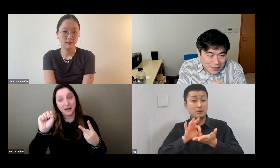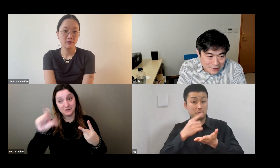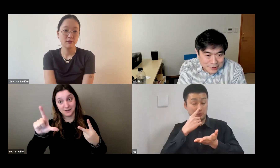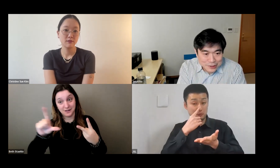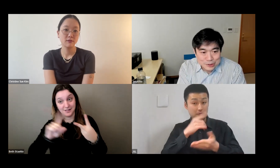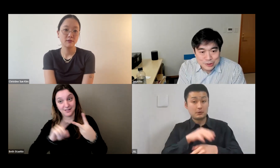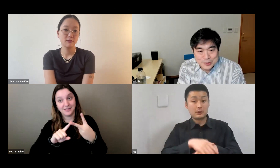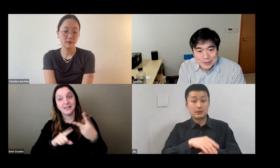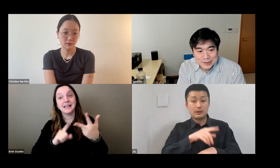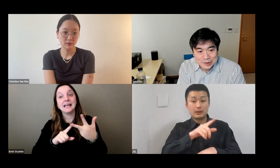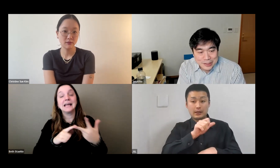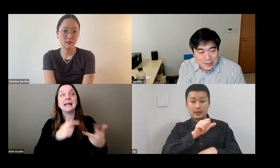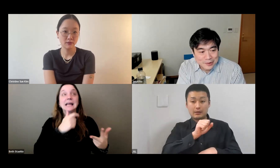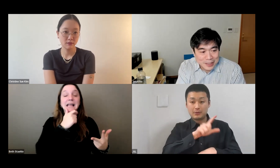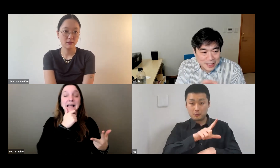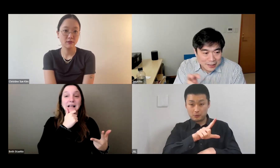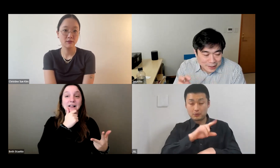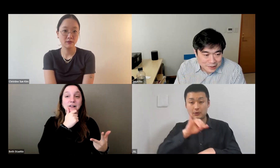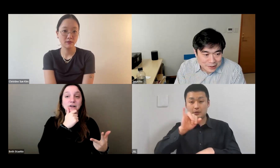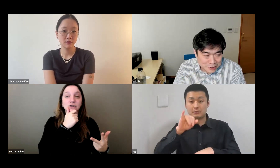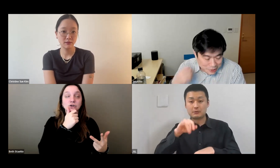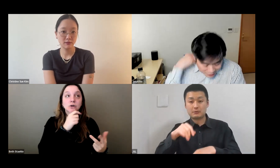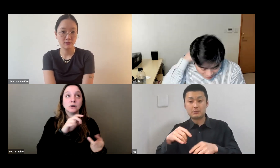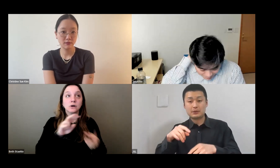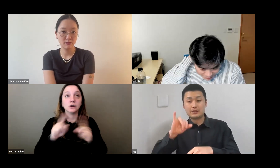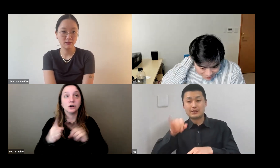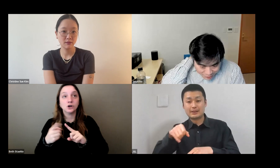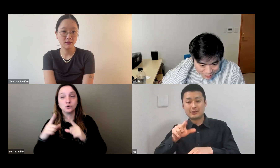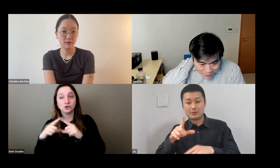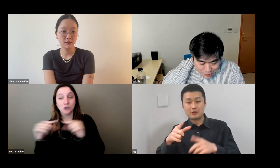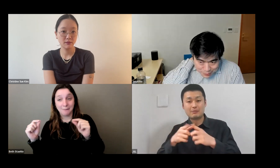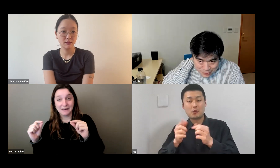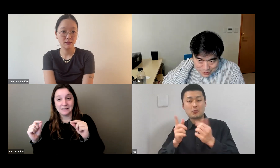English interpreters, audio and Japanese audio interpreters